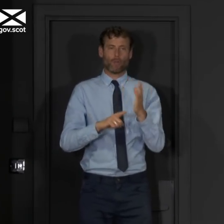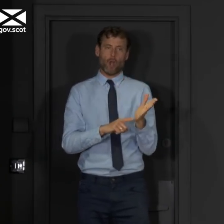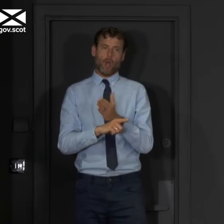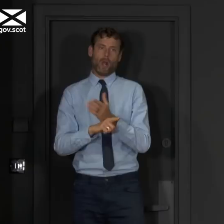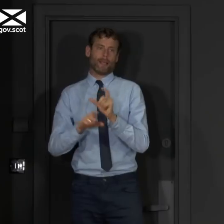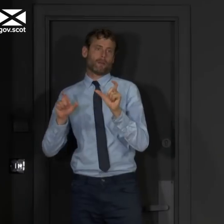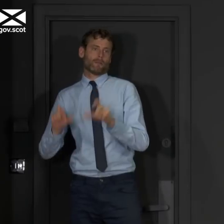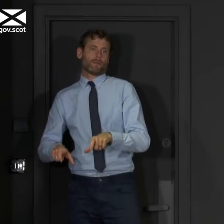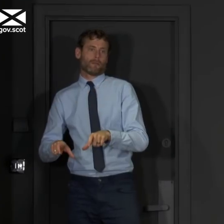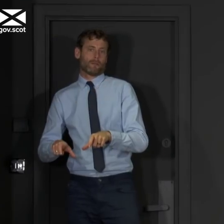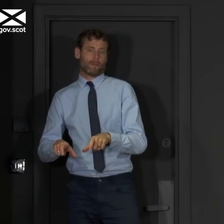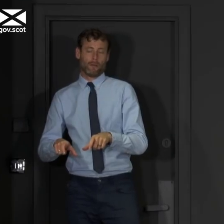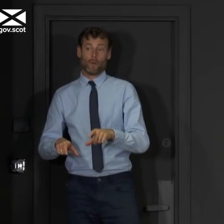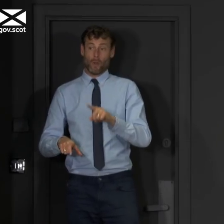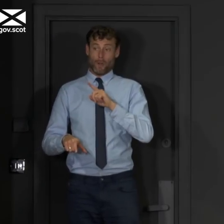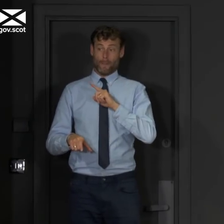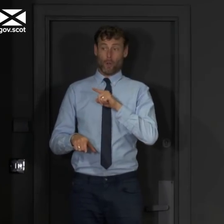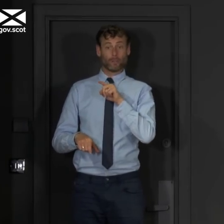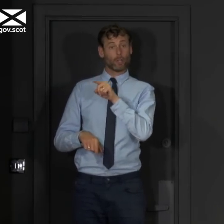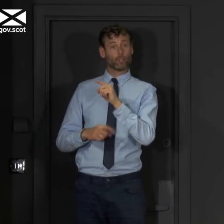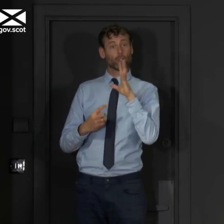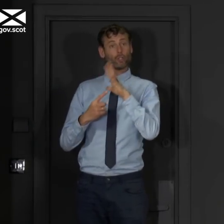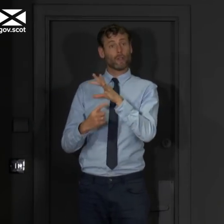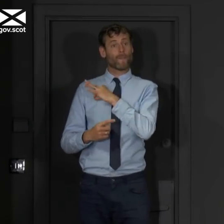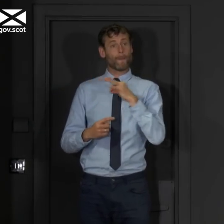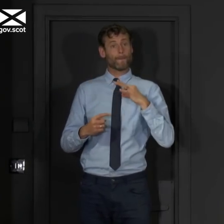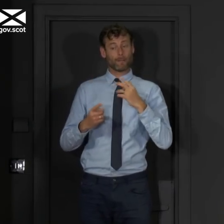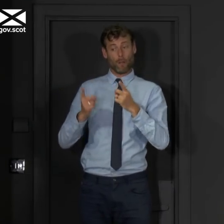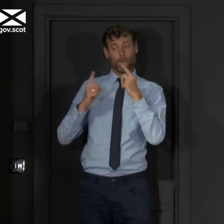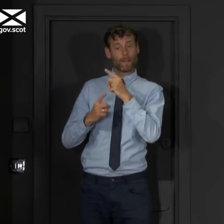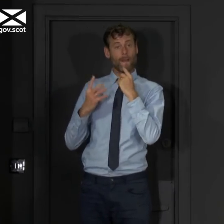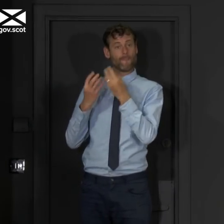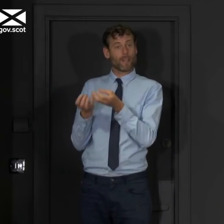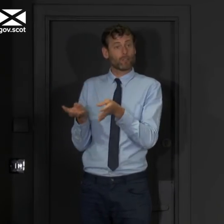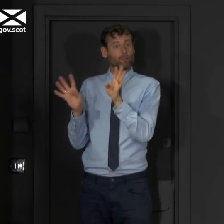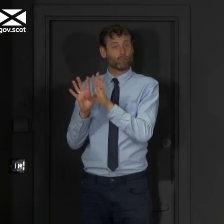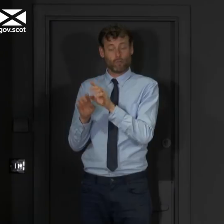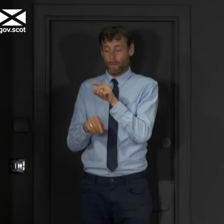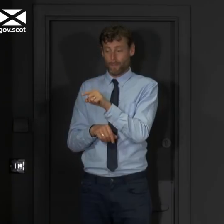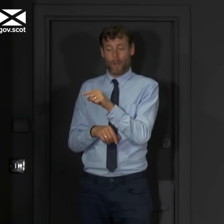the chief Medical Officer's Advisory Group, so we had an additional source of scientific